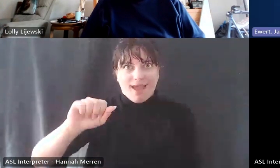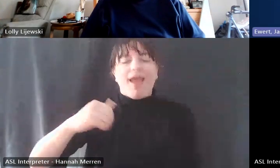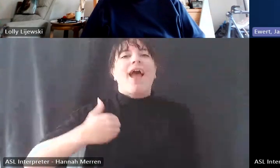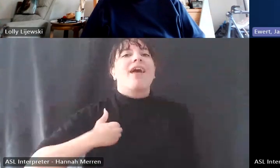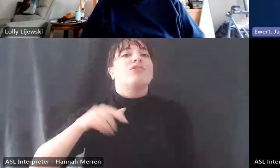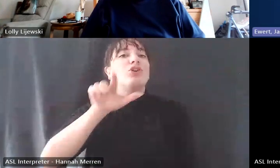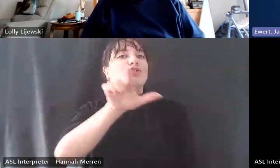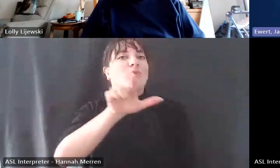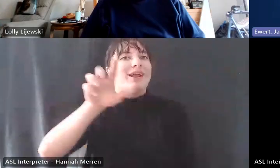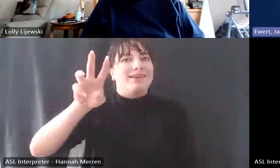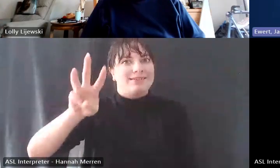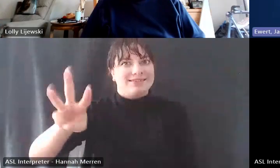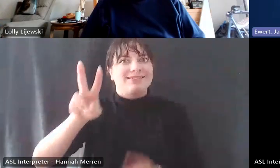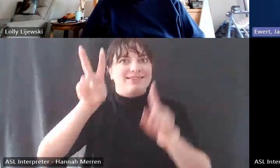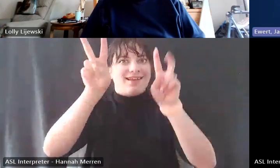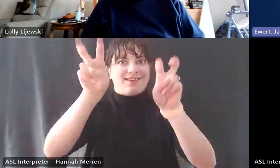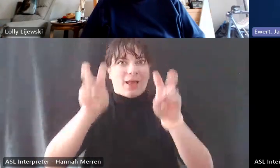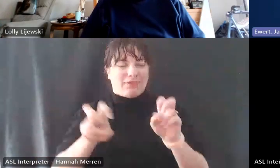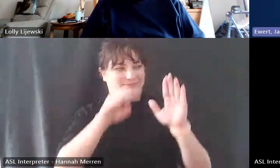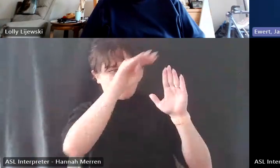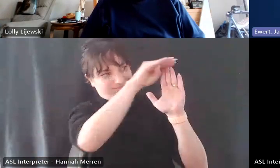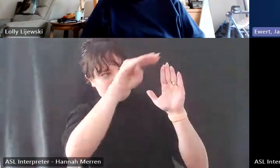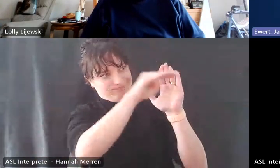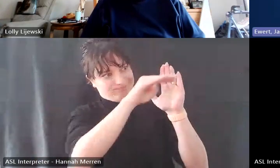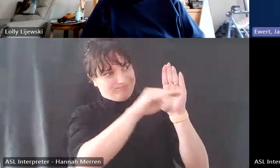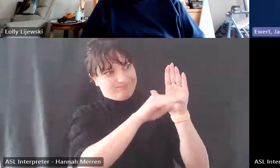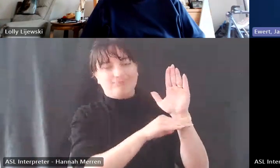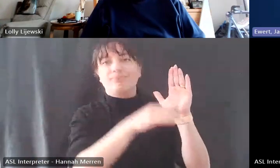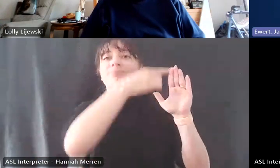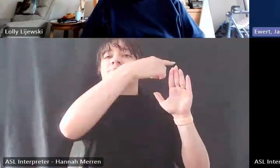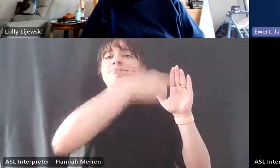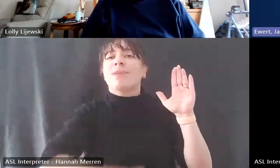that might affect communities in the state of Minnesota.